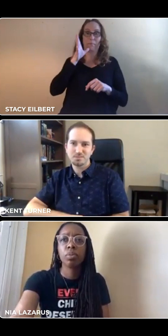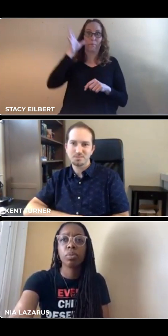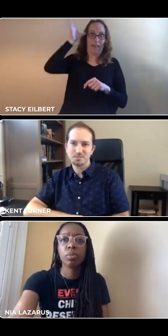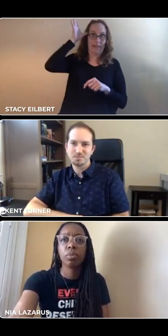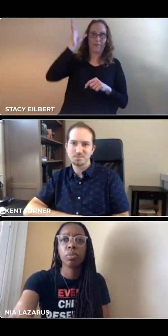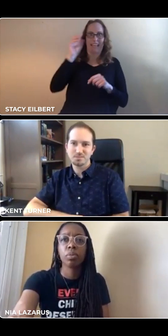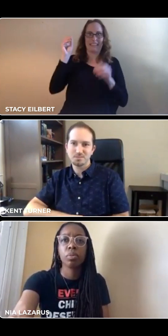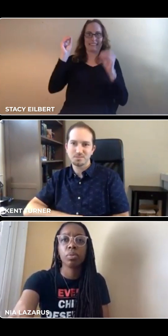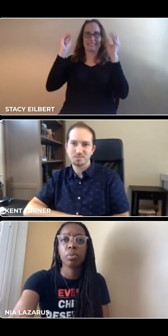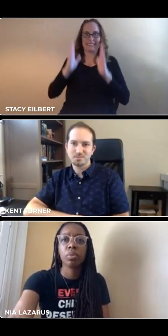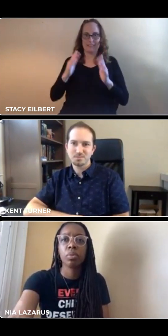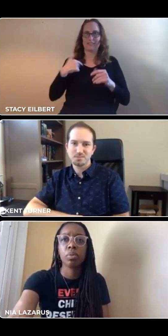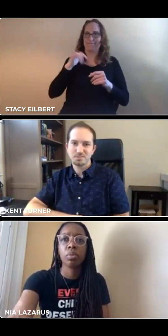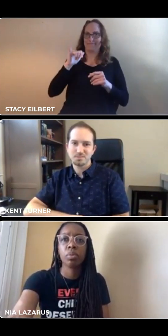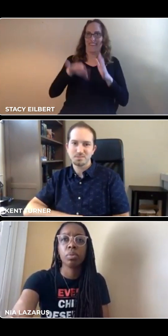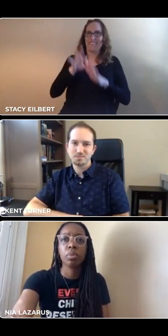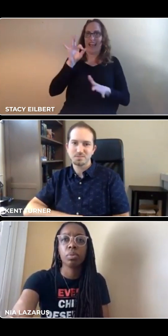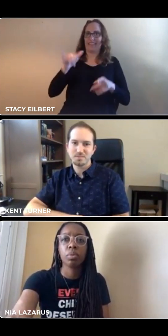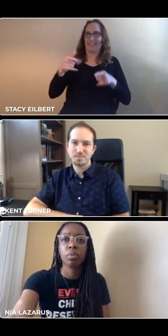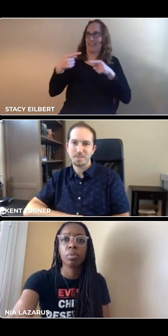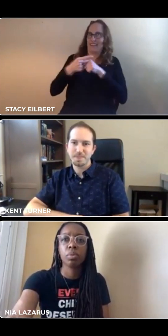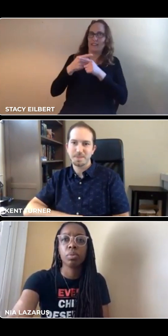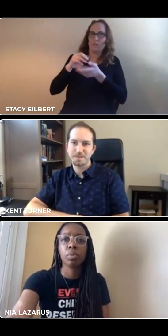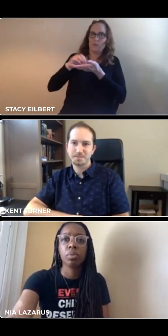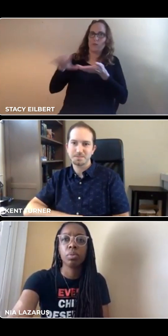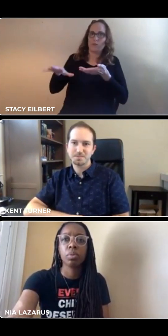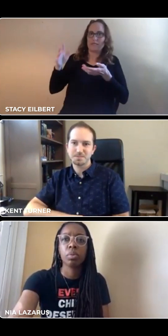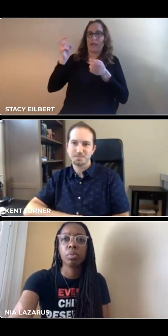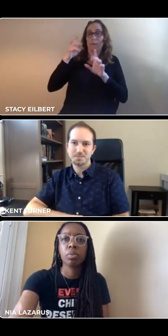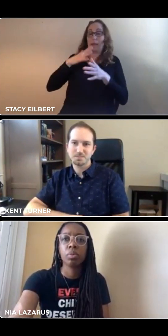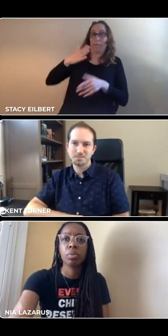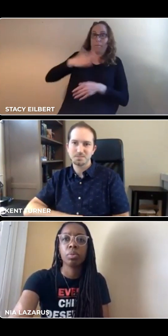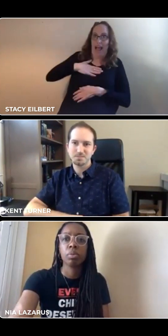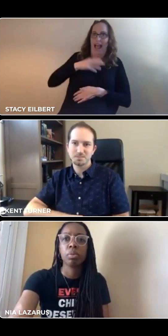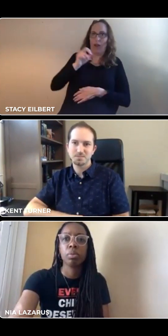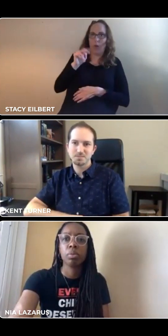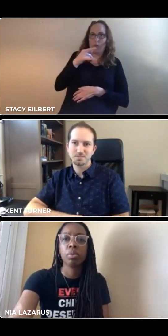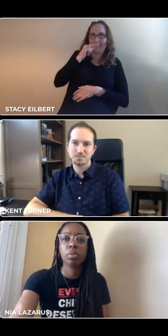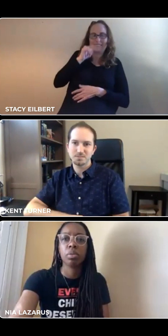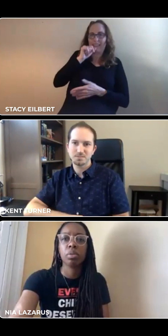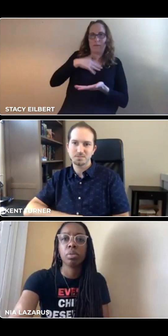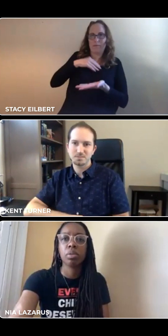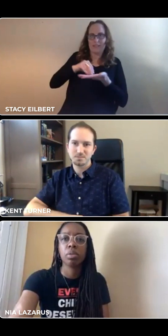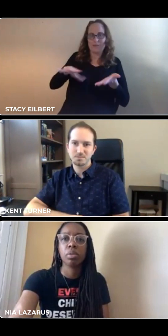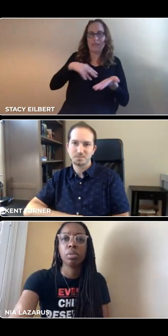Right. Also, myself, as a parent and an educator, I do find a conflict